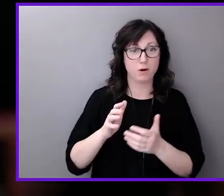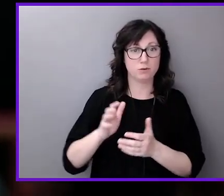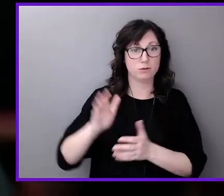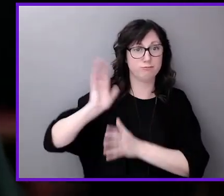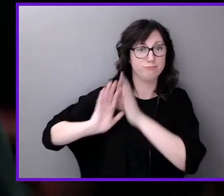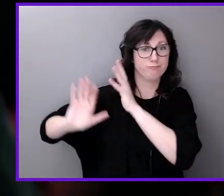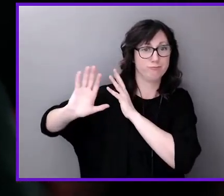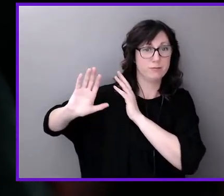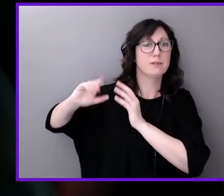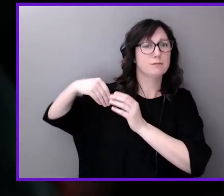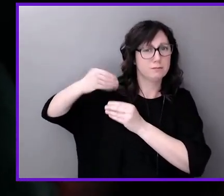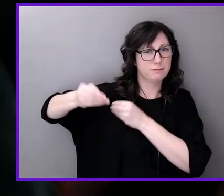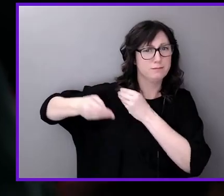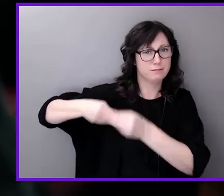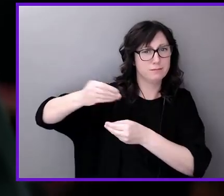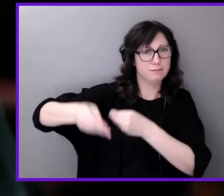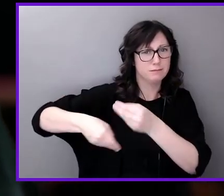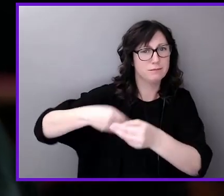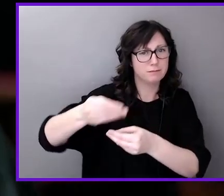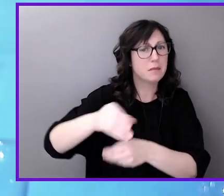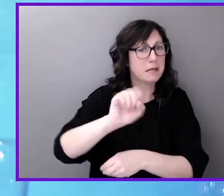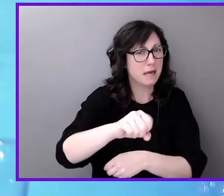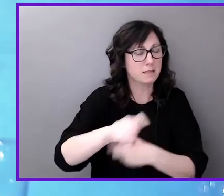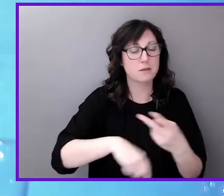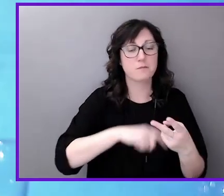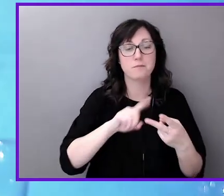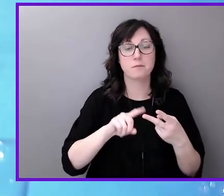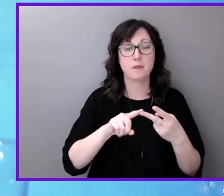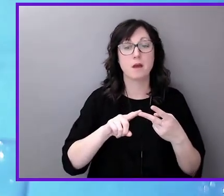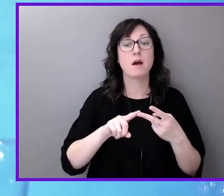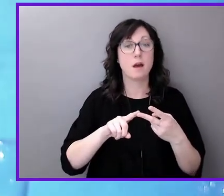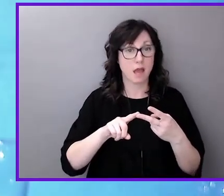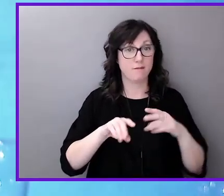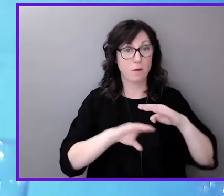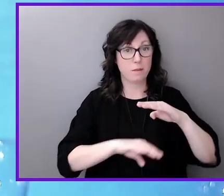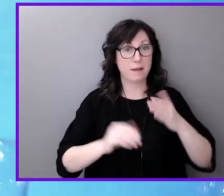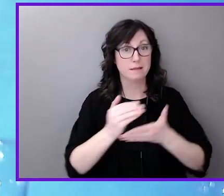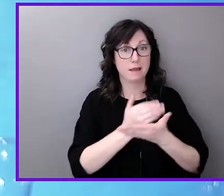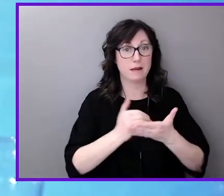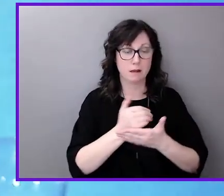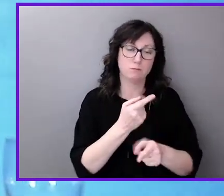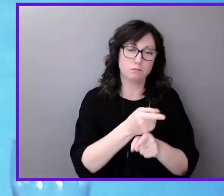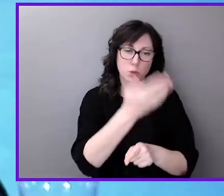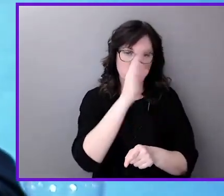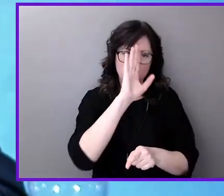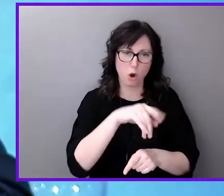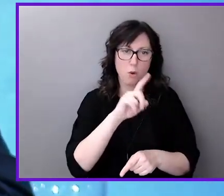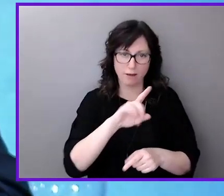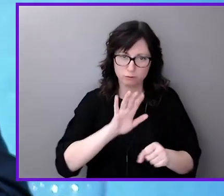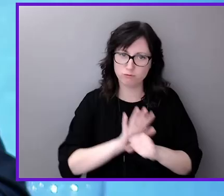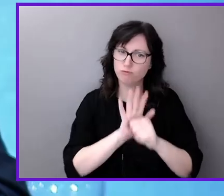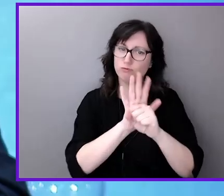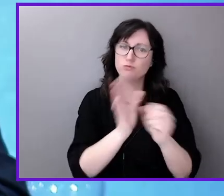And on the social security net. Joined the coalition. We need to make that push now. You know that. We talked about that.